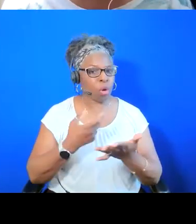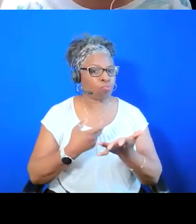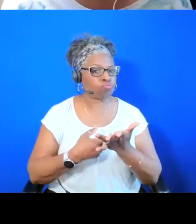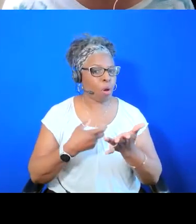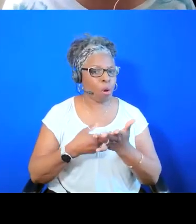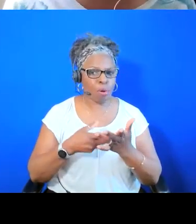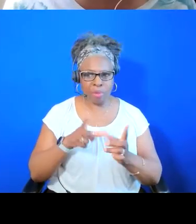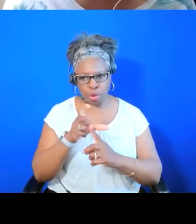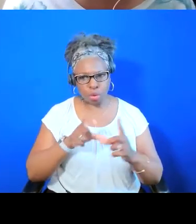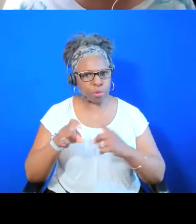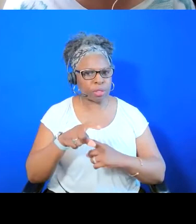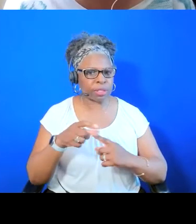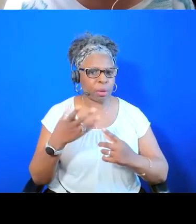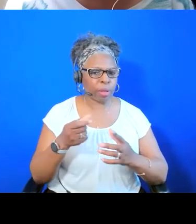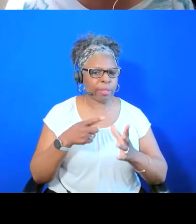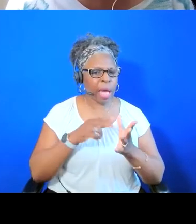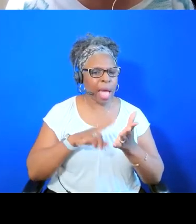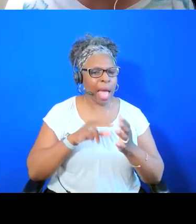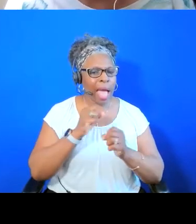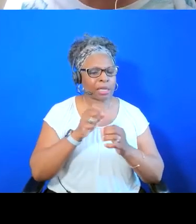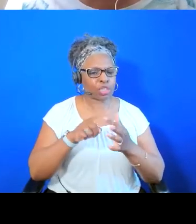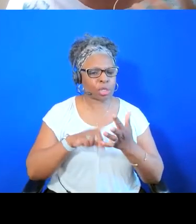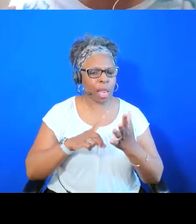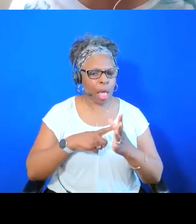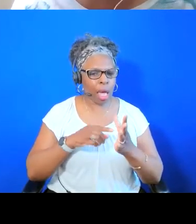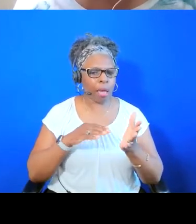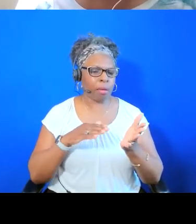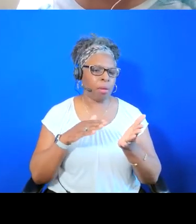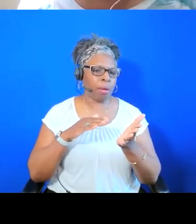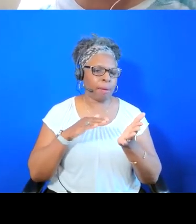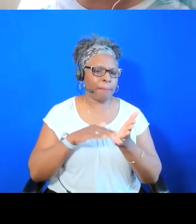Angela Mirga a local Roma activist and entering the community with her.